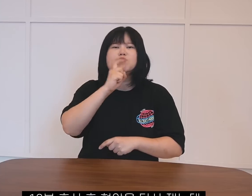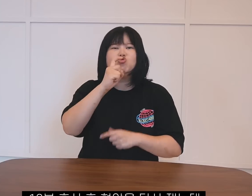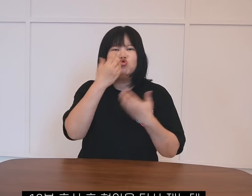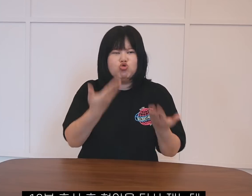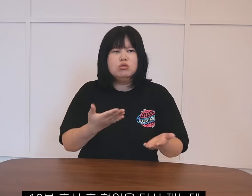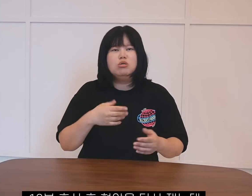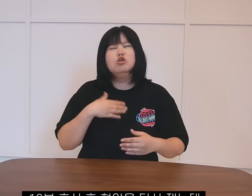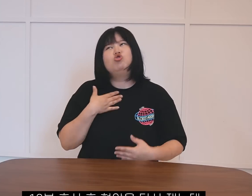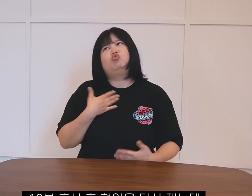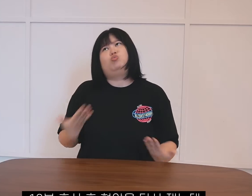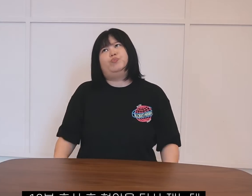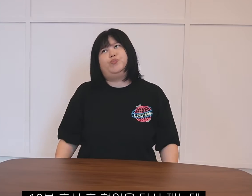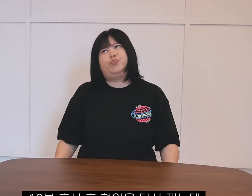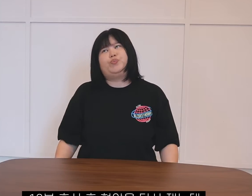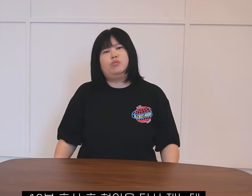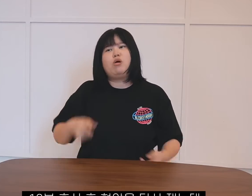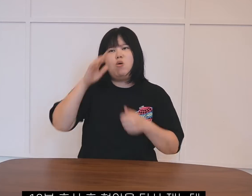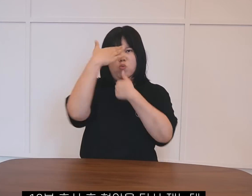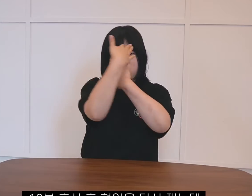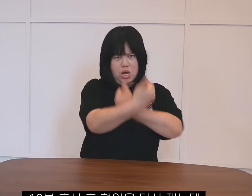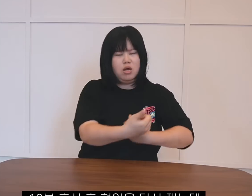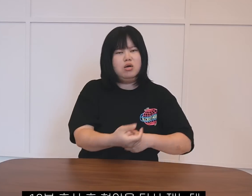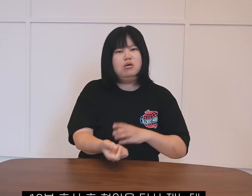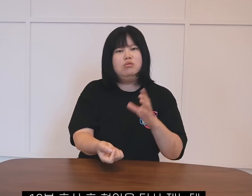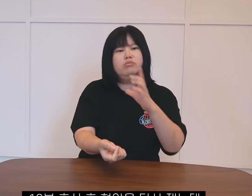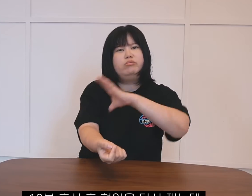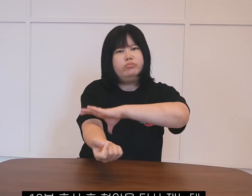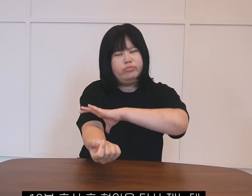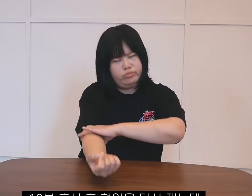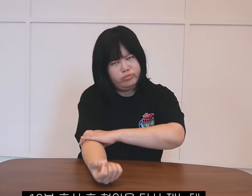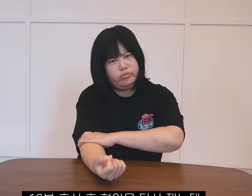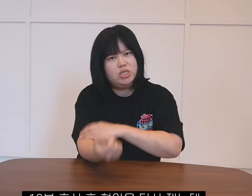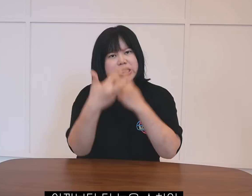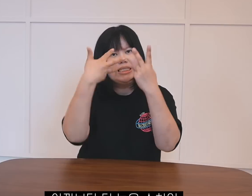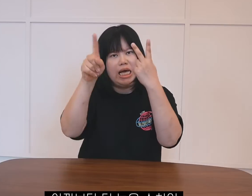After resting for 10 minutes, I took my blood pressure again